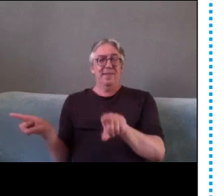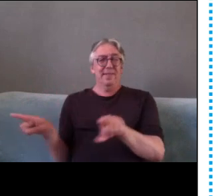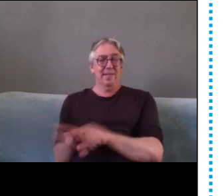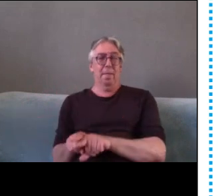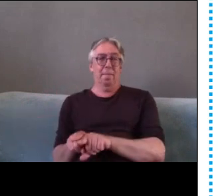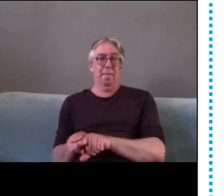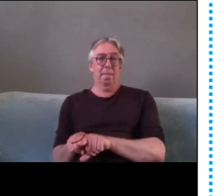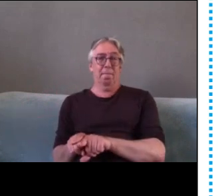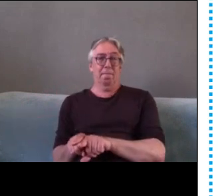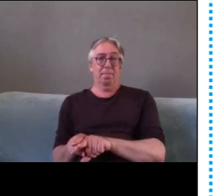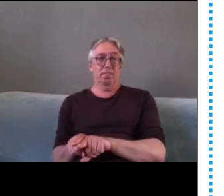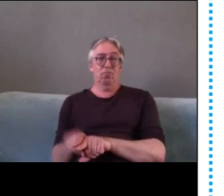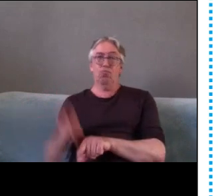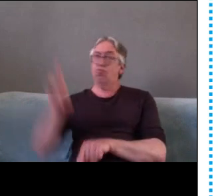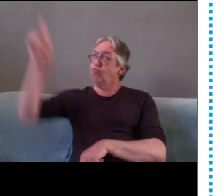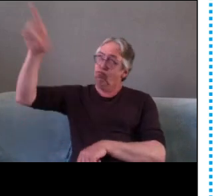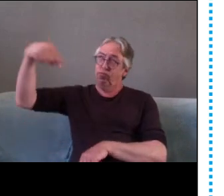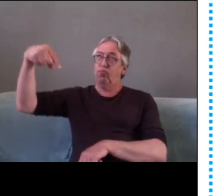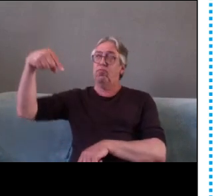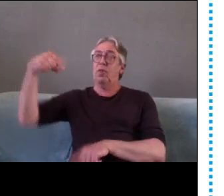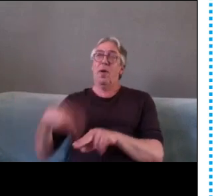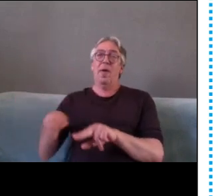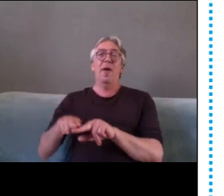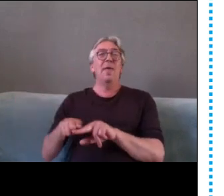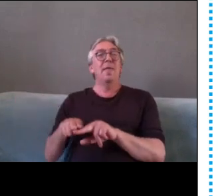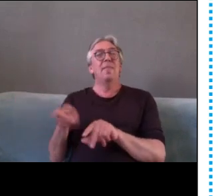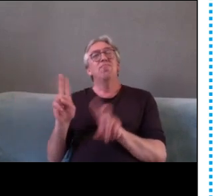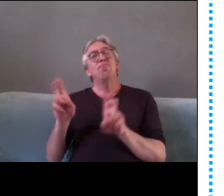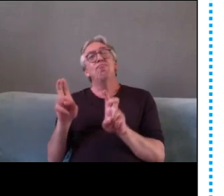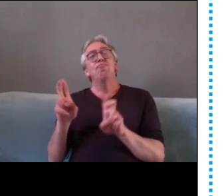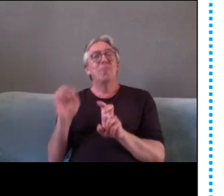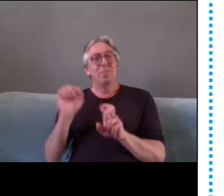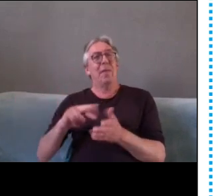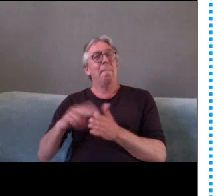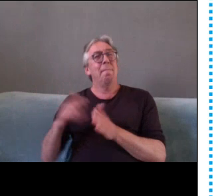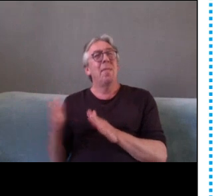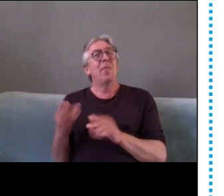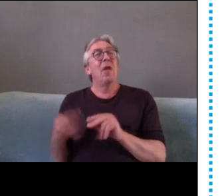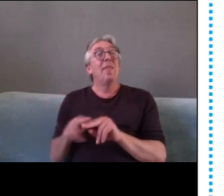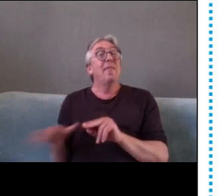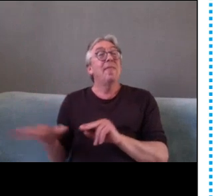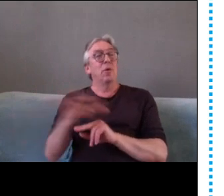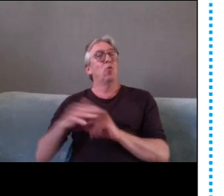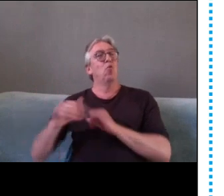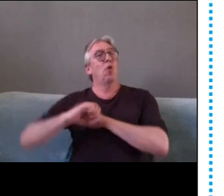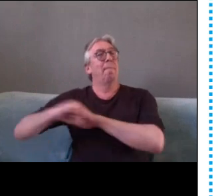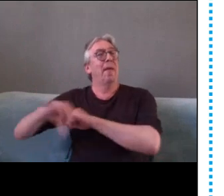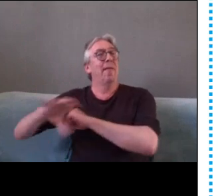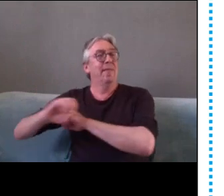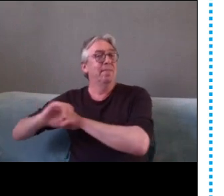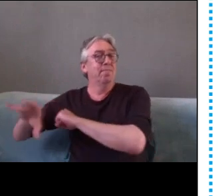for national campaigning and advocacy. And also again we emphasize that it's important